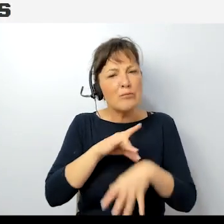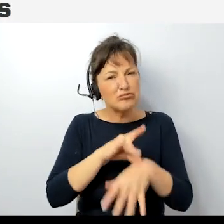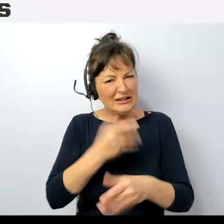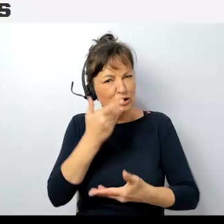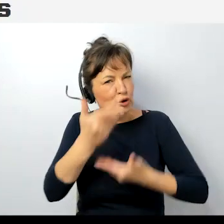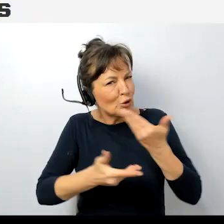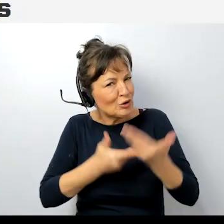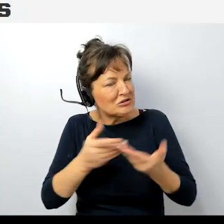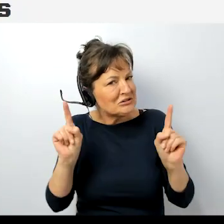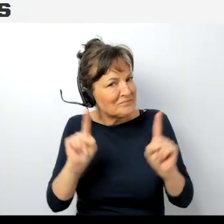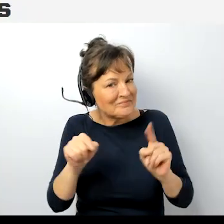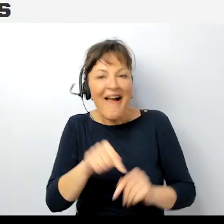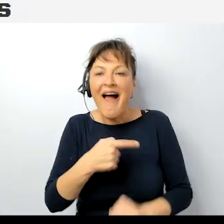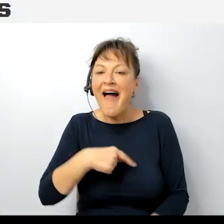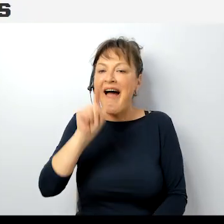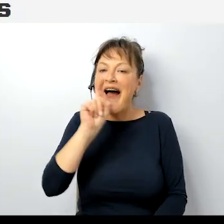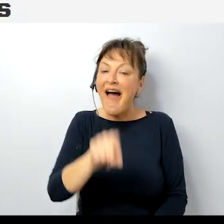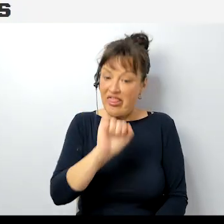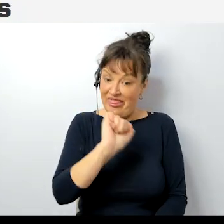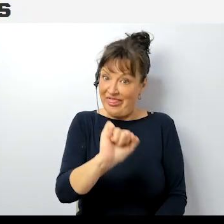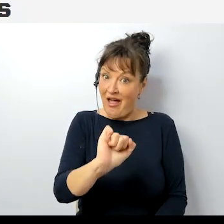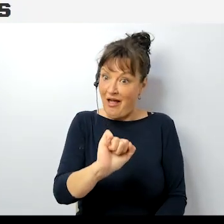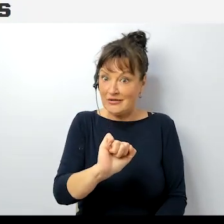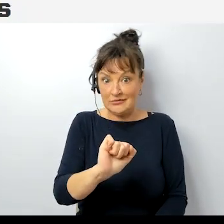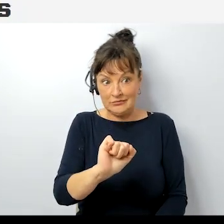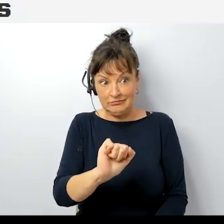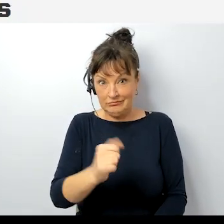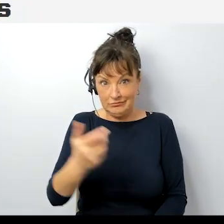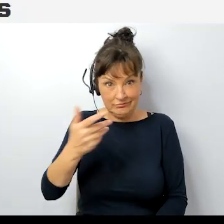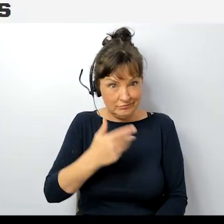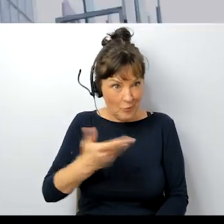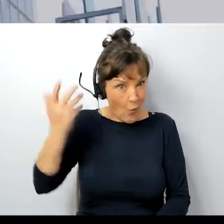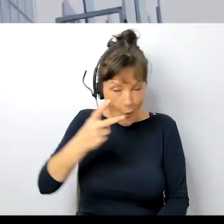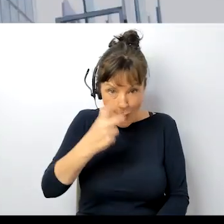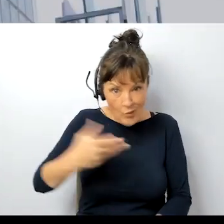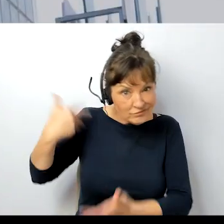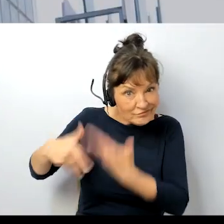In this section there's also a tab I can select called Apprentice stories. You can click in